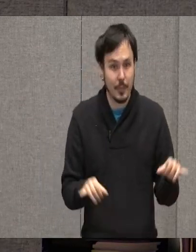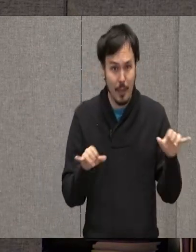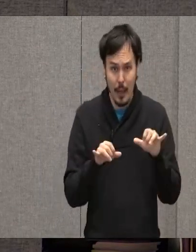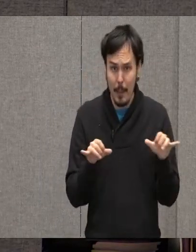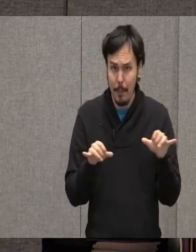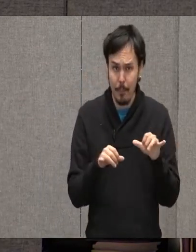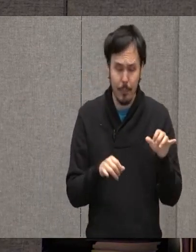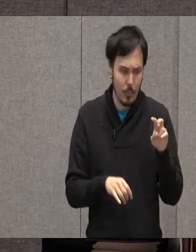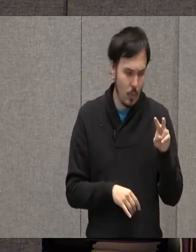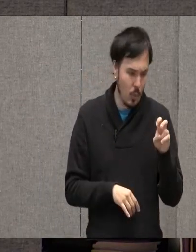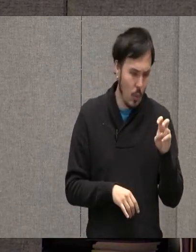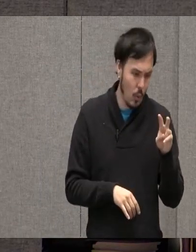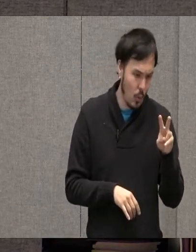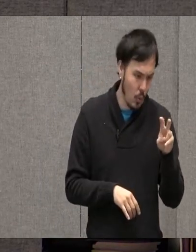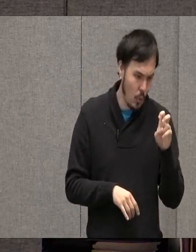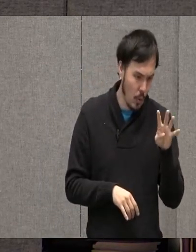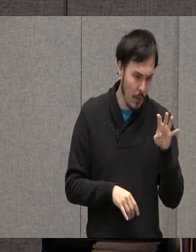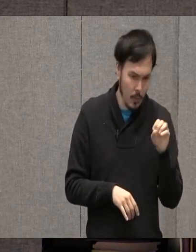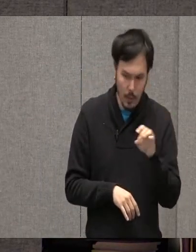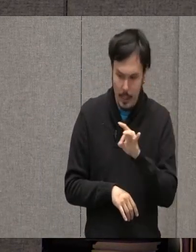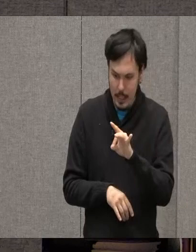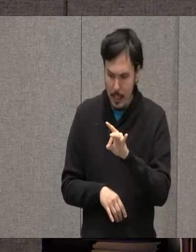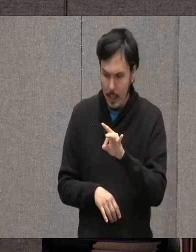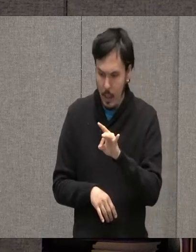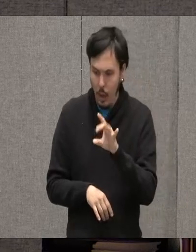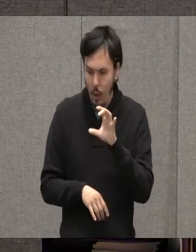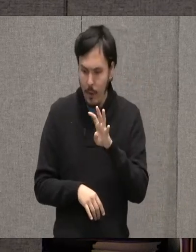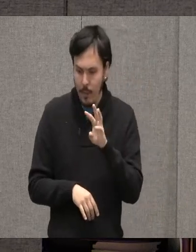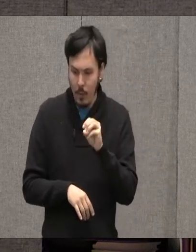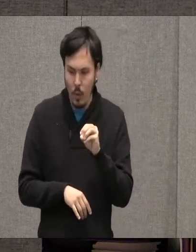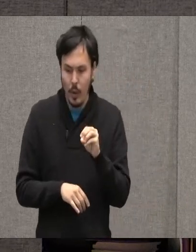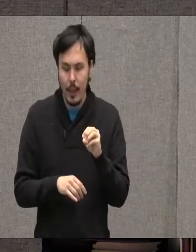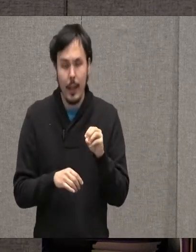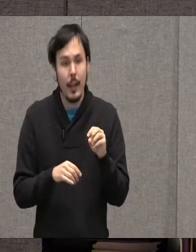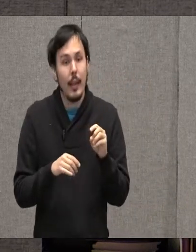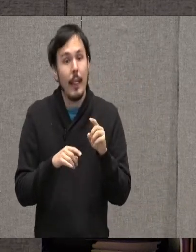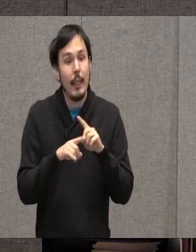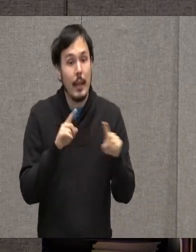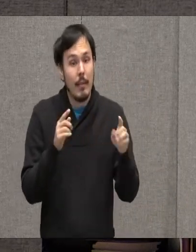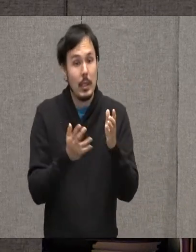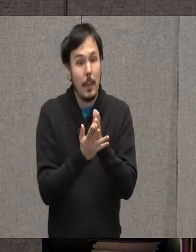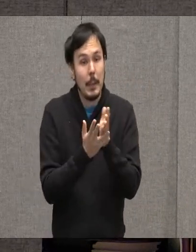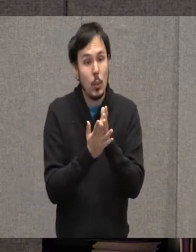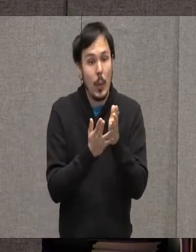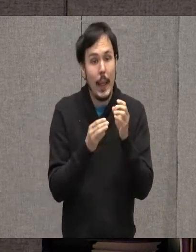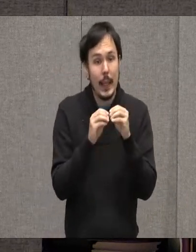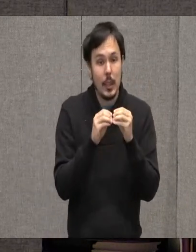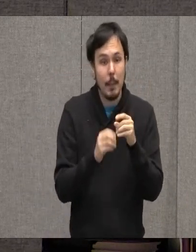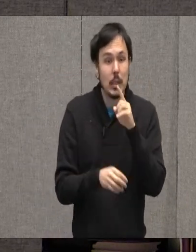240 to 840 that's a difference of 600, we are adding 600.